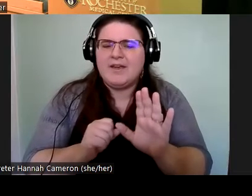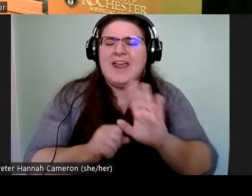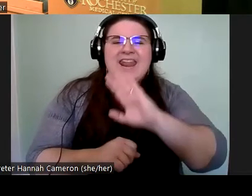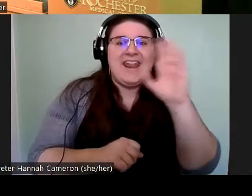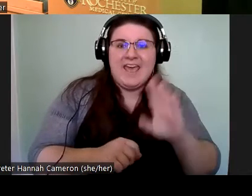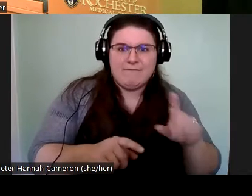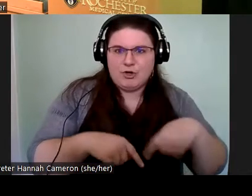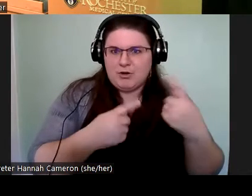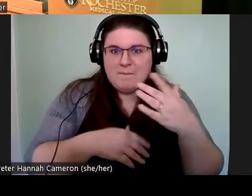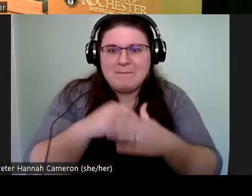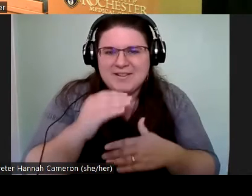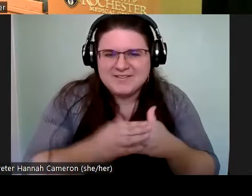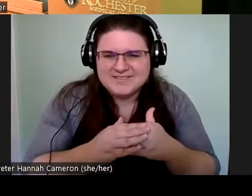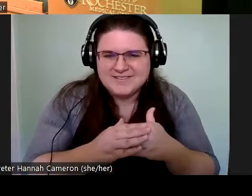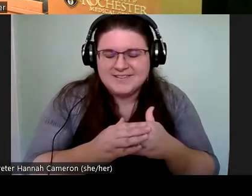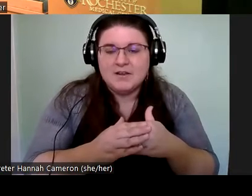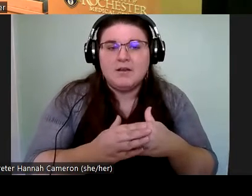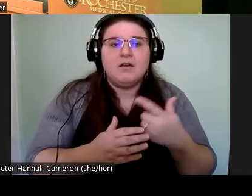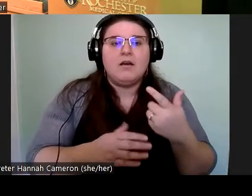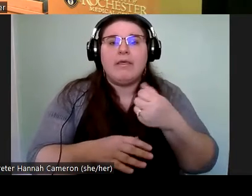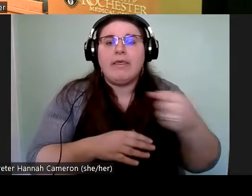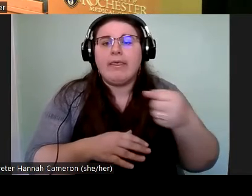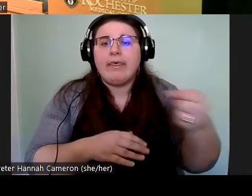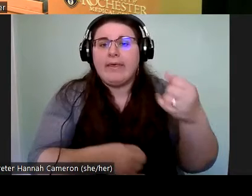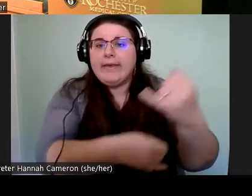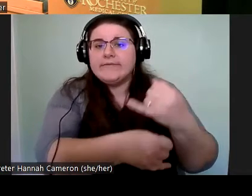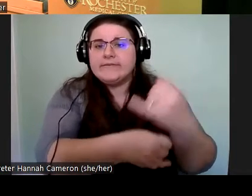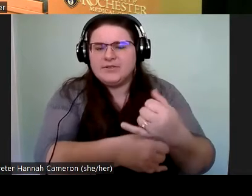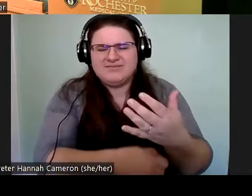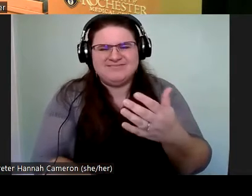when you don't have private insurance paying for the care that people need you have Medicaid that